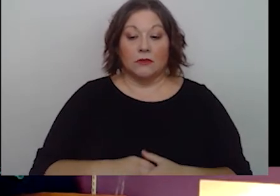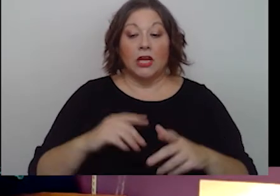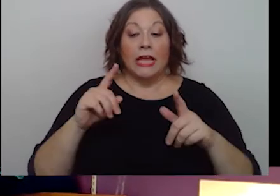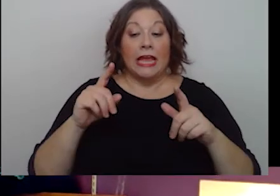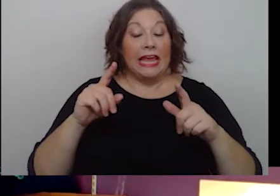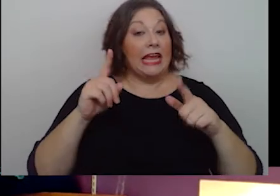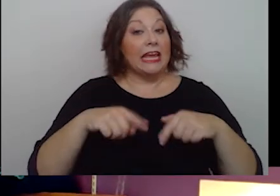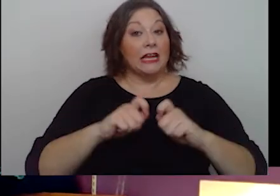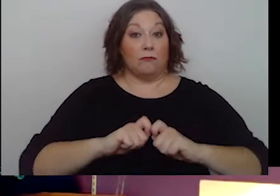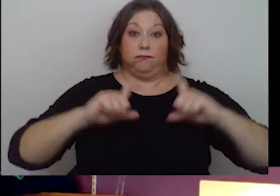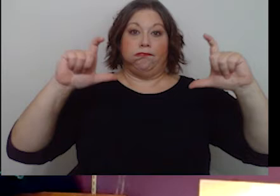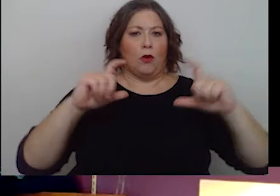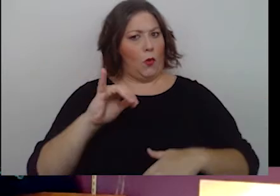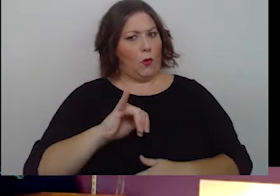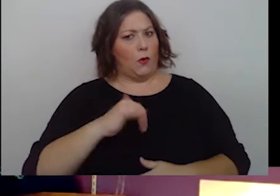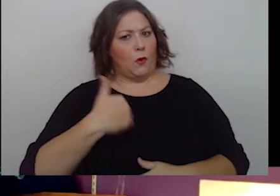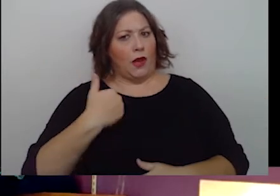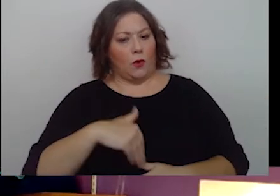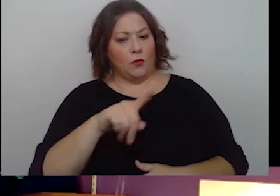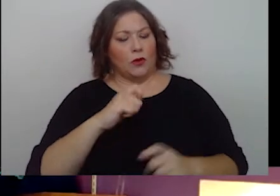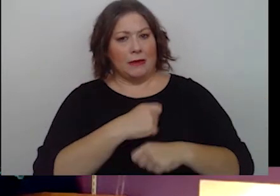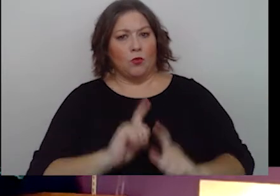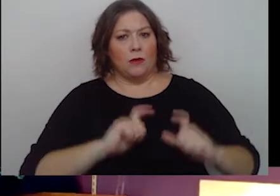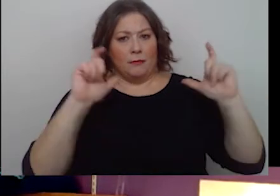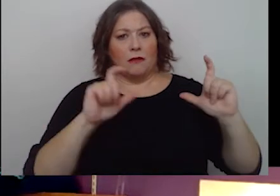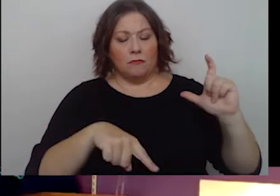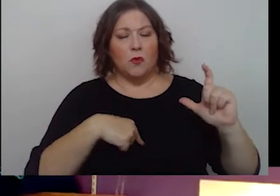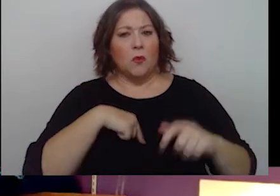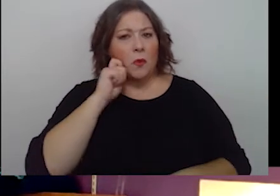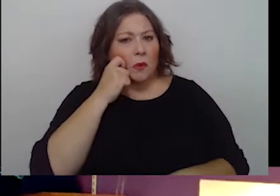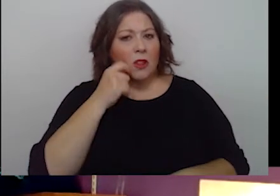Paul: It can get pretty large. Max: Oh yeah, you can make it real big on there. Cool.